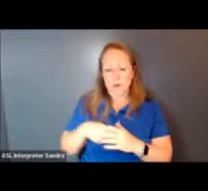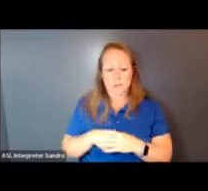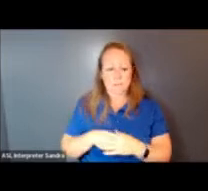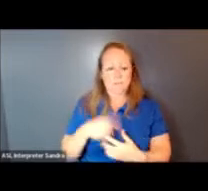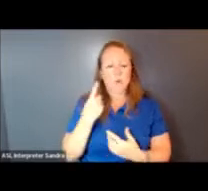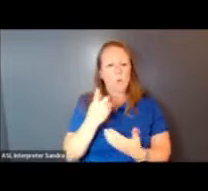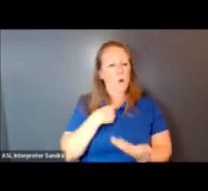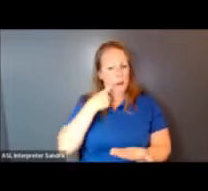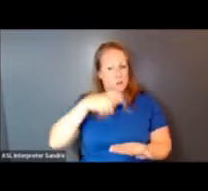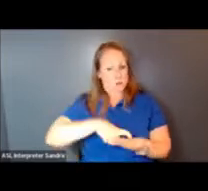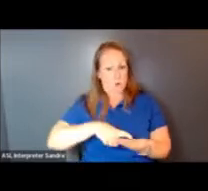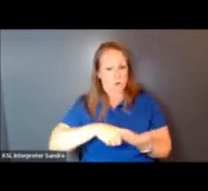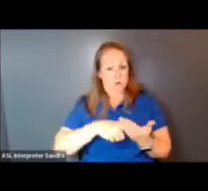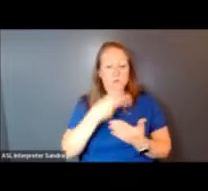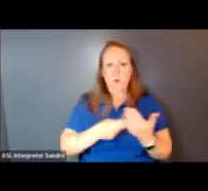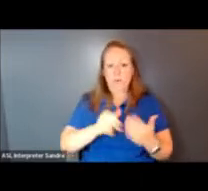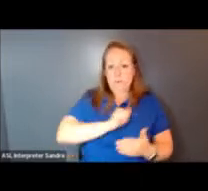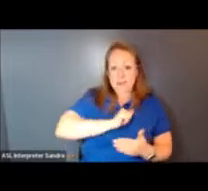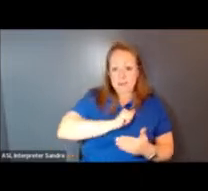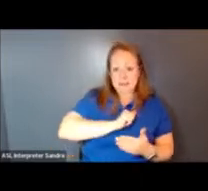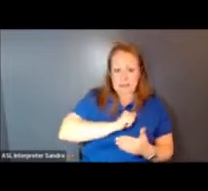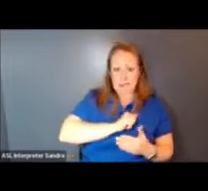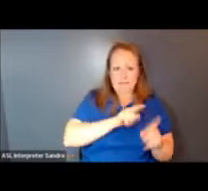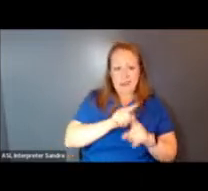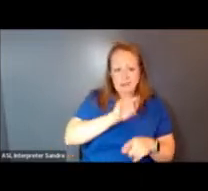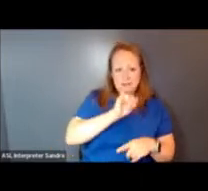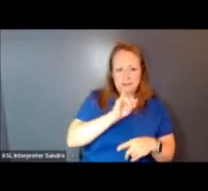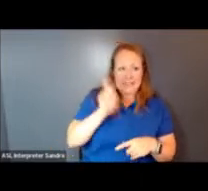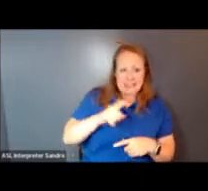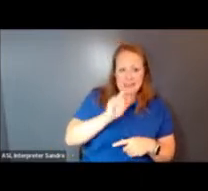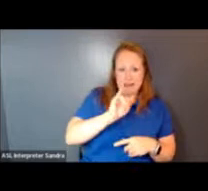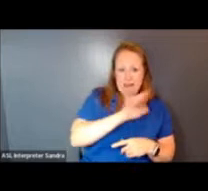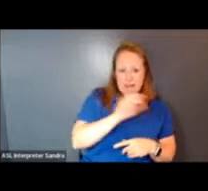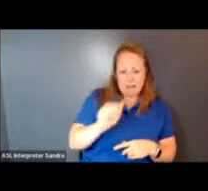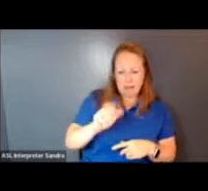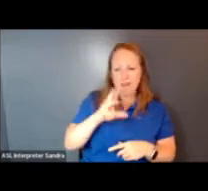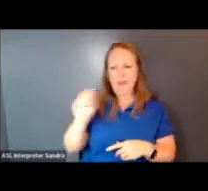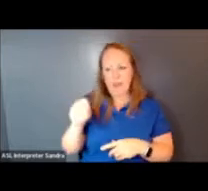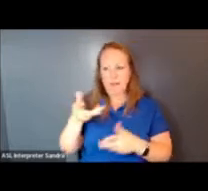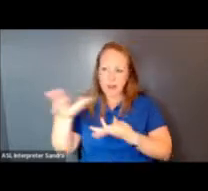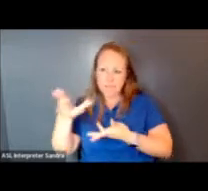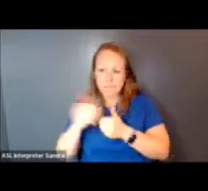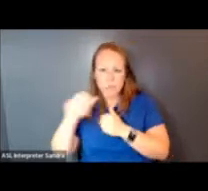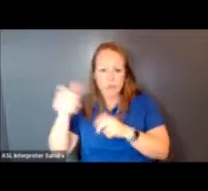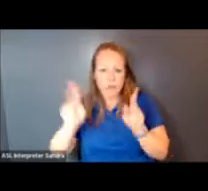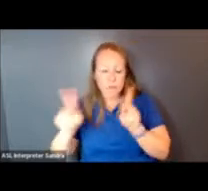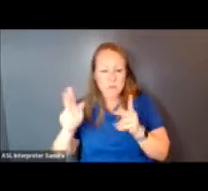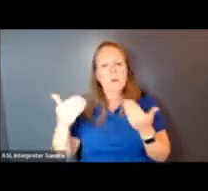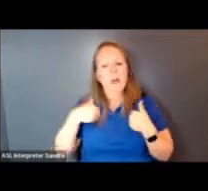an I&A person and with I&A people is that there are certain personality traits that make for a successful I knew person.